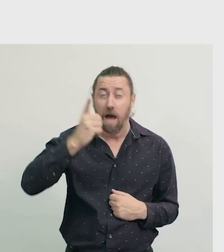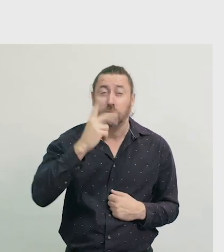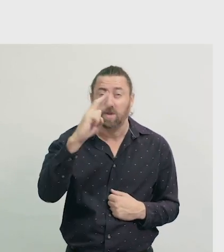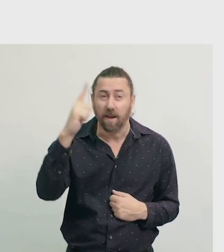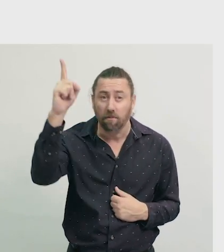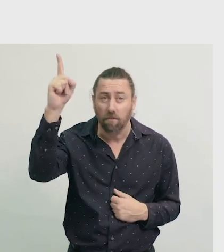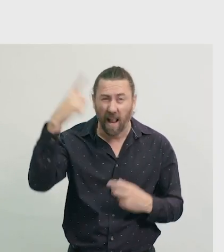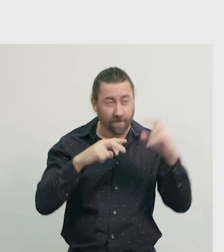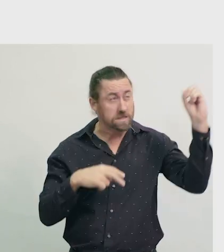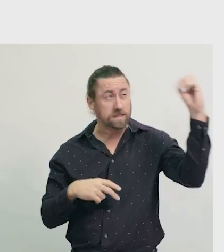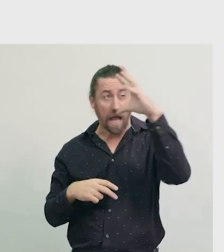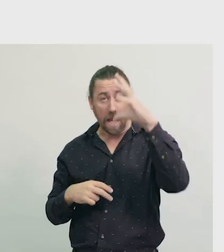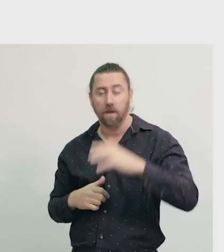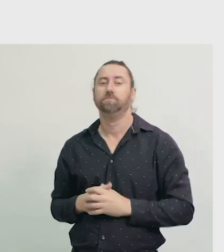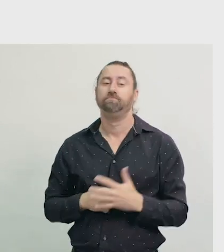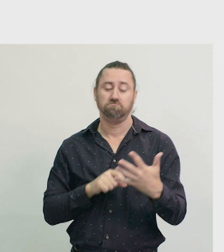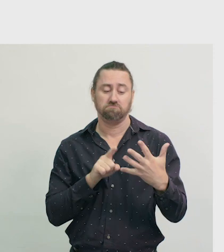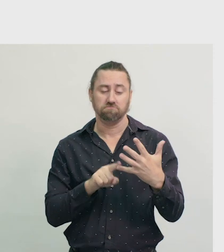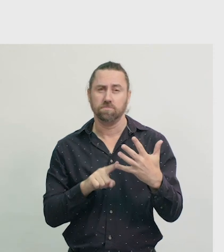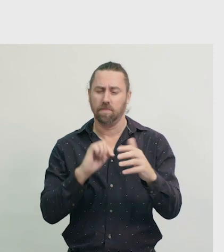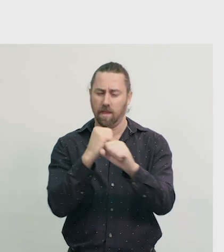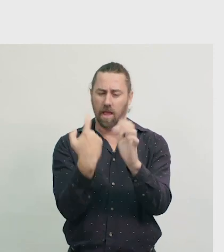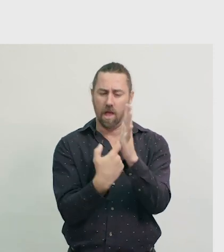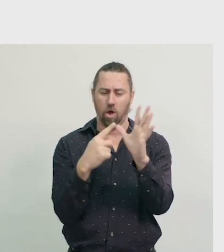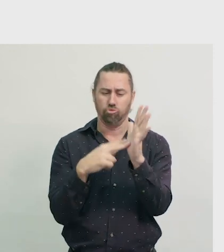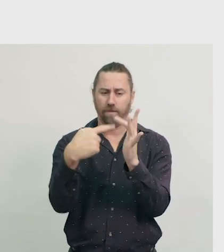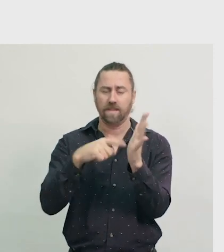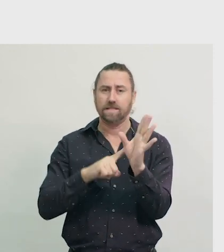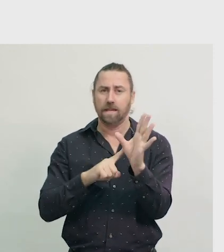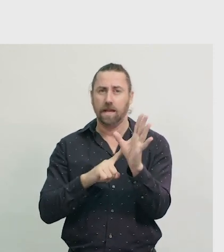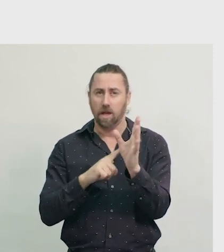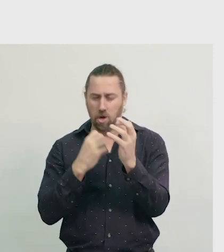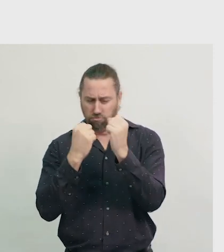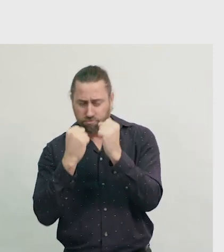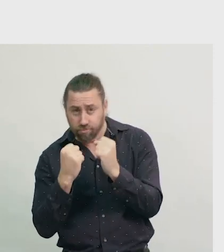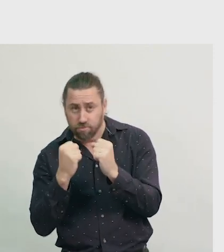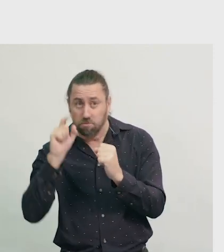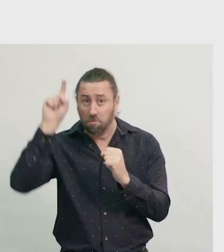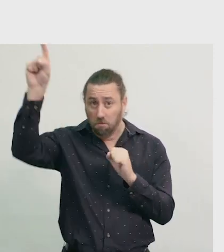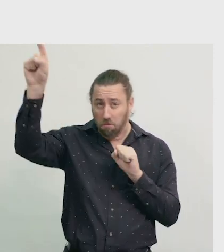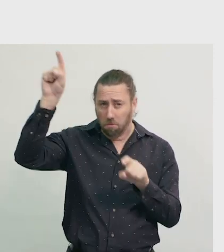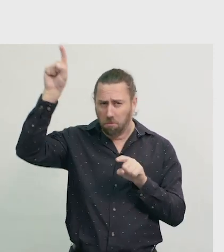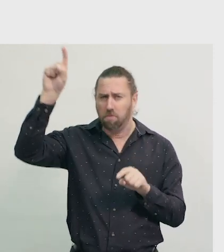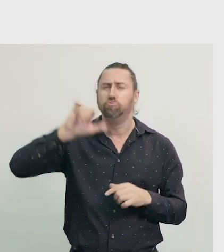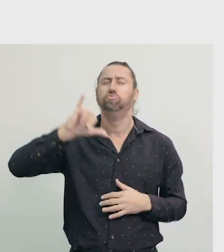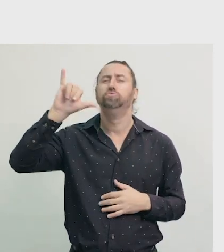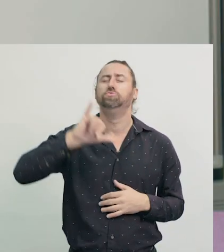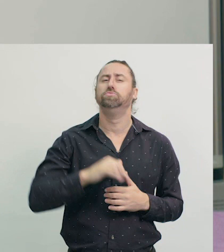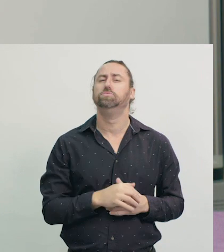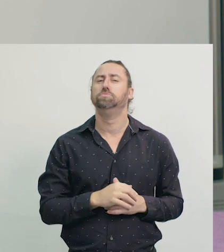Finally, Statement 5: The gravity on the Moon is stronger than the gravity on Earth. True or false?